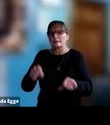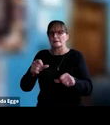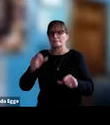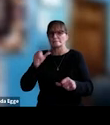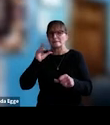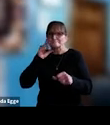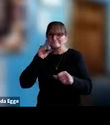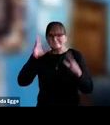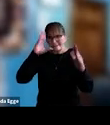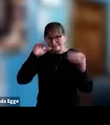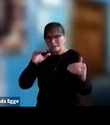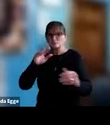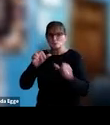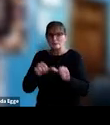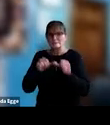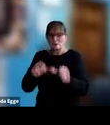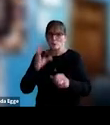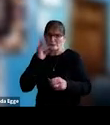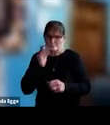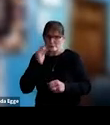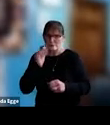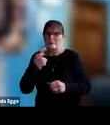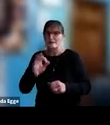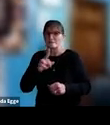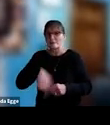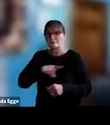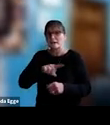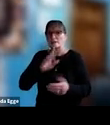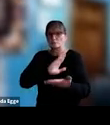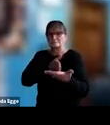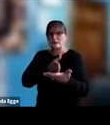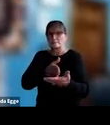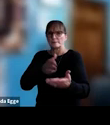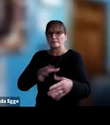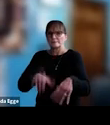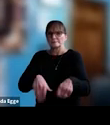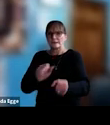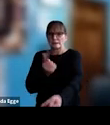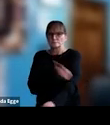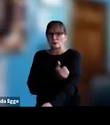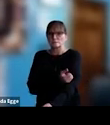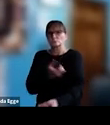to continue experiencing if they stopped taking drugs or drinking alcohol.